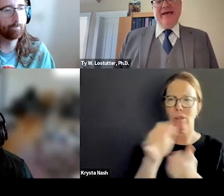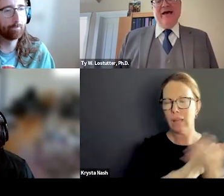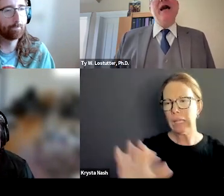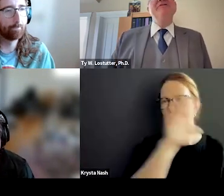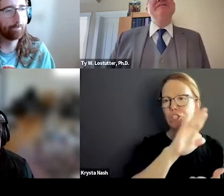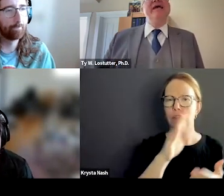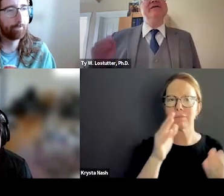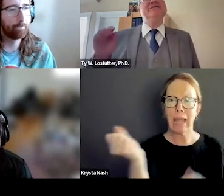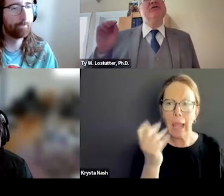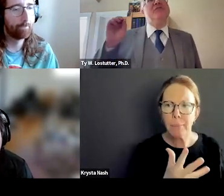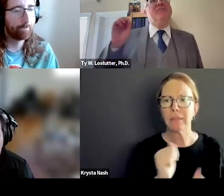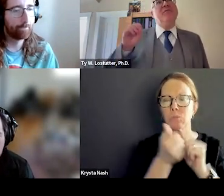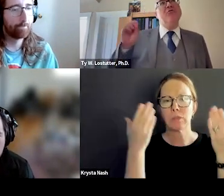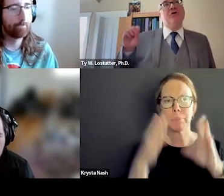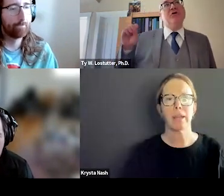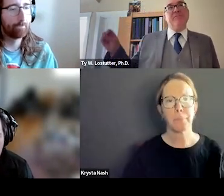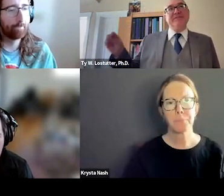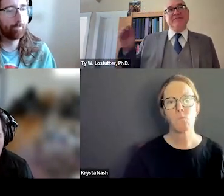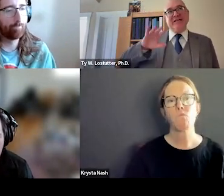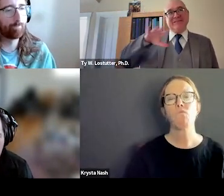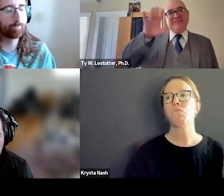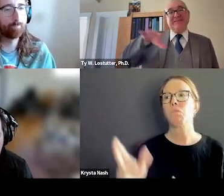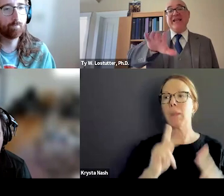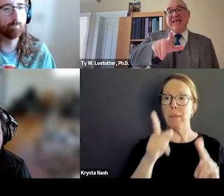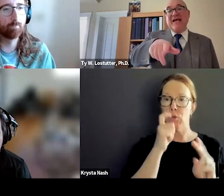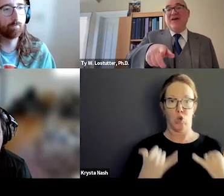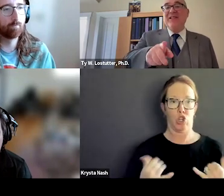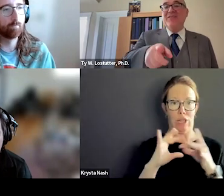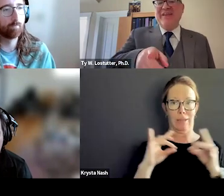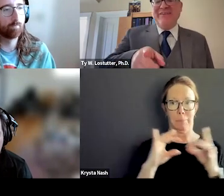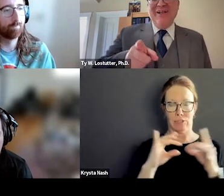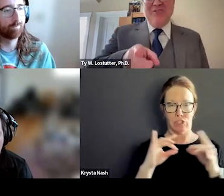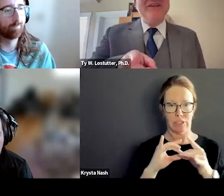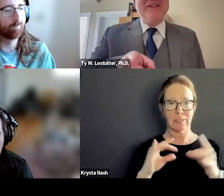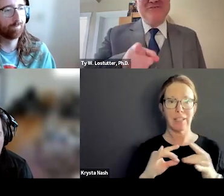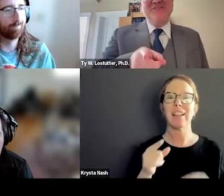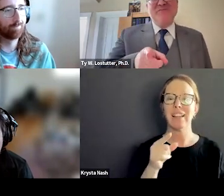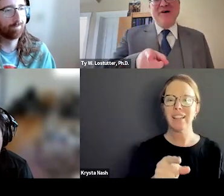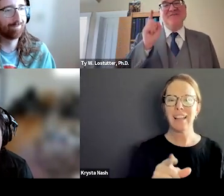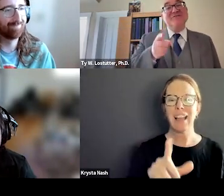Yeah, I would say so. The people who are currently messaging that is actually I love that Logan knows two of the buzzwords.